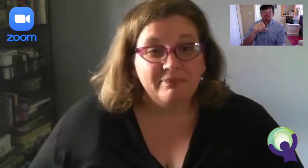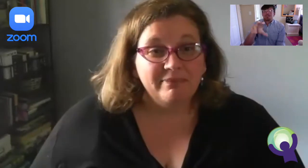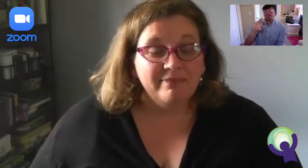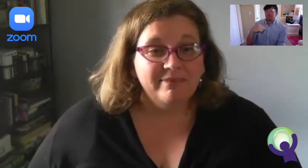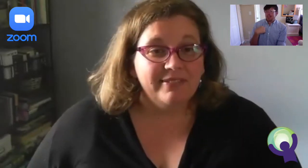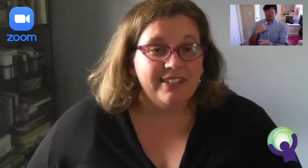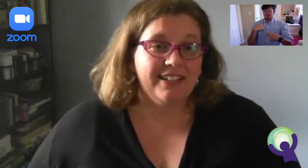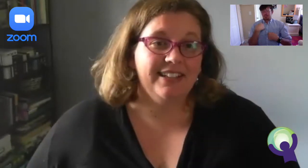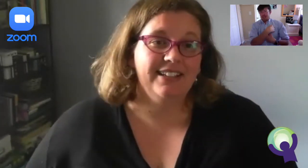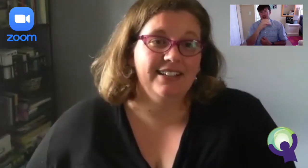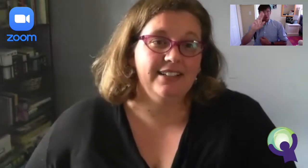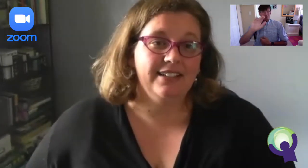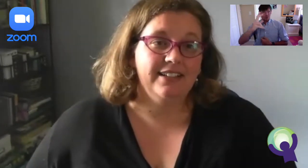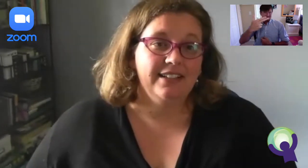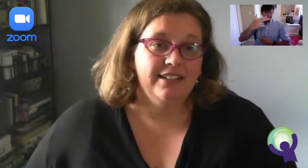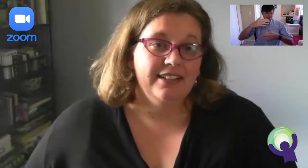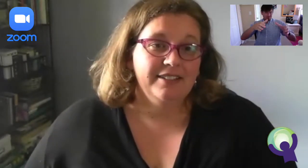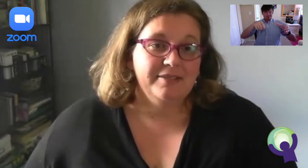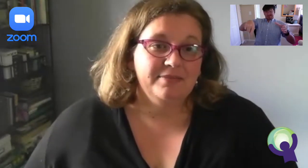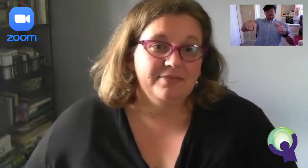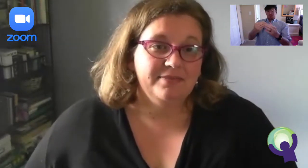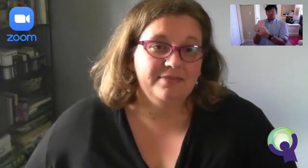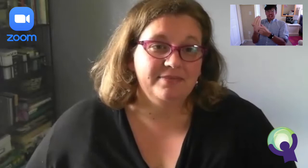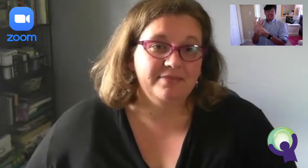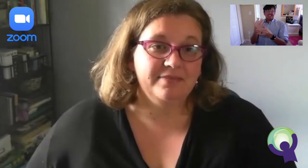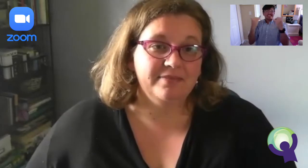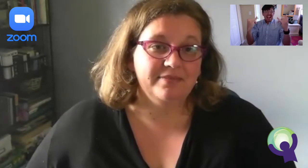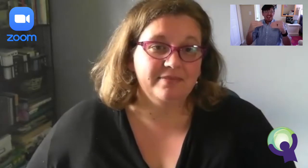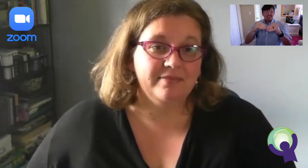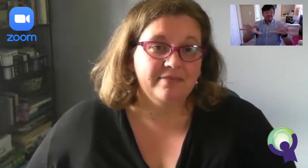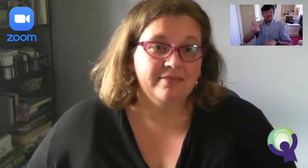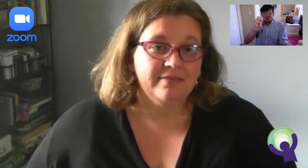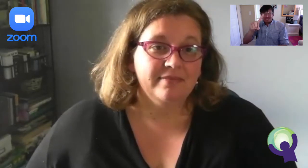longer there? CHRISTOPHER:Well with my position in Outreach so the